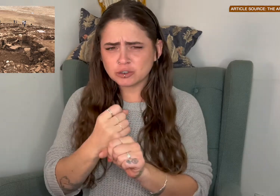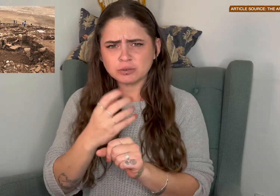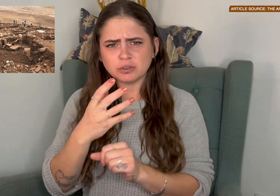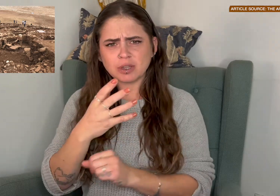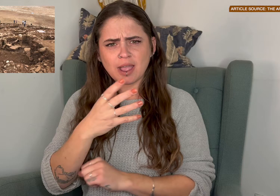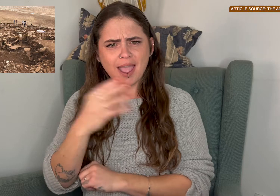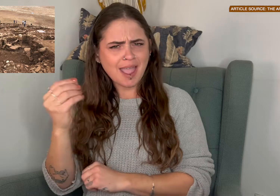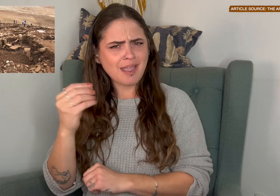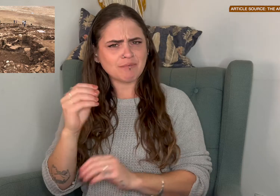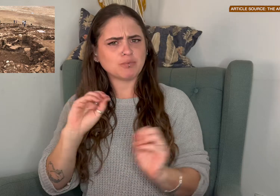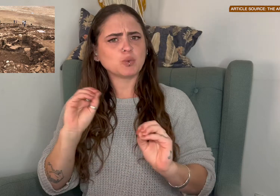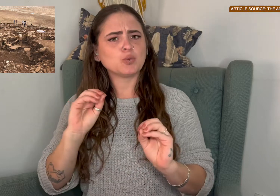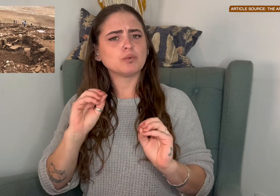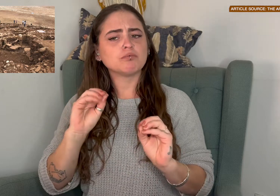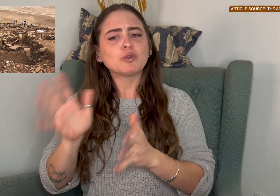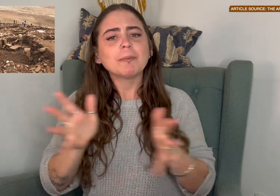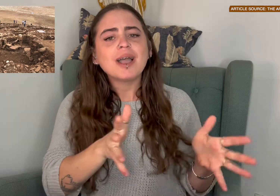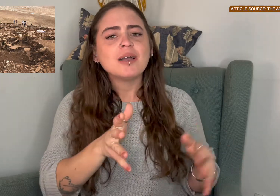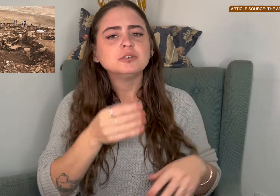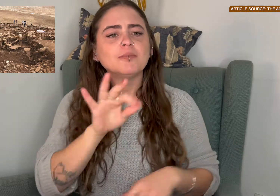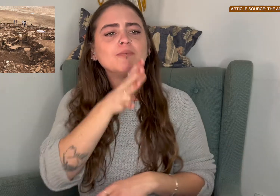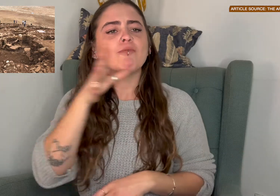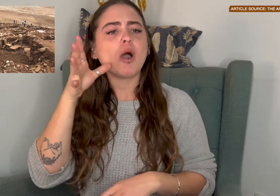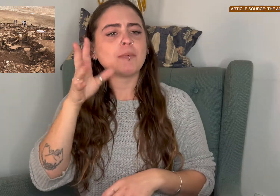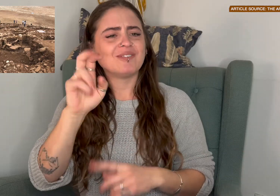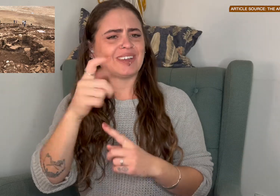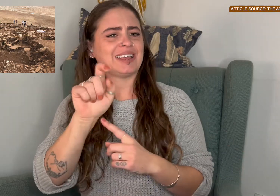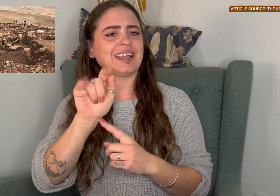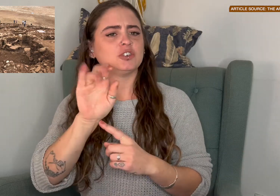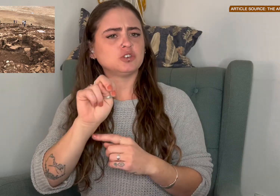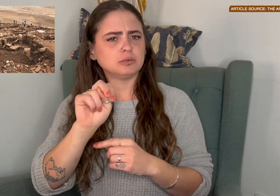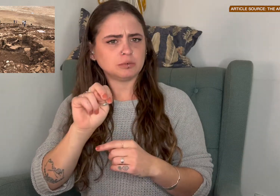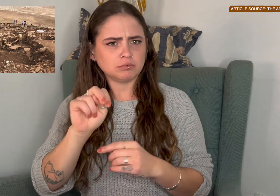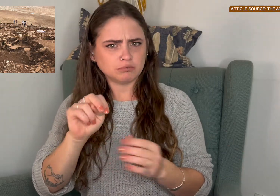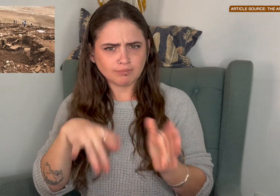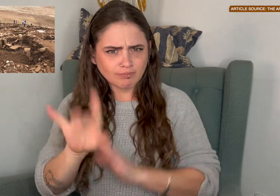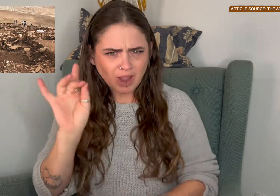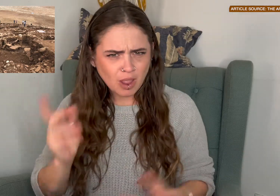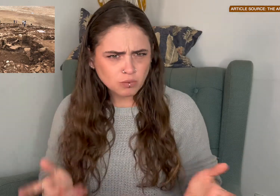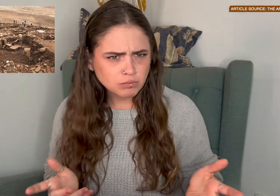and no remnants of farmed vegetation have been found.